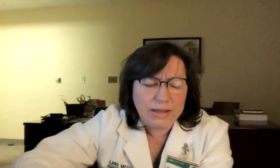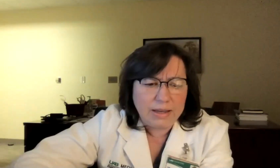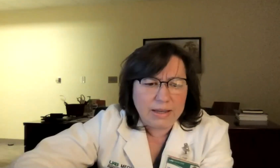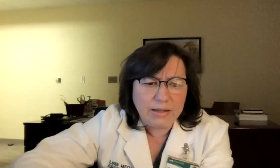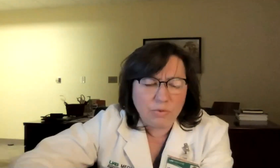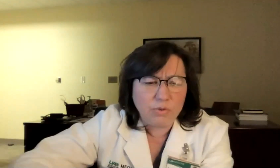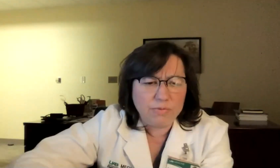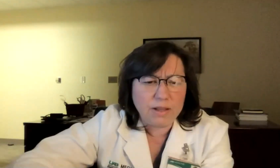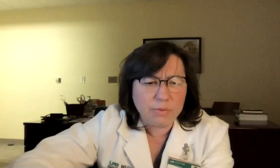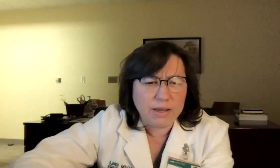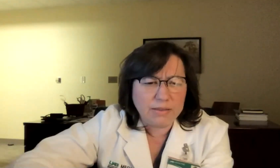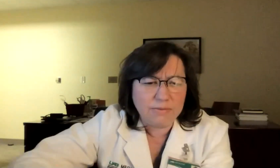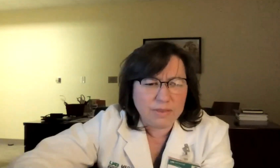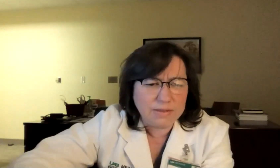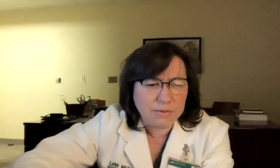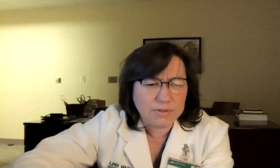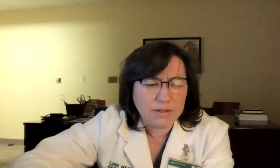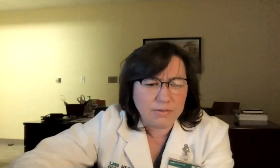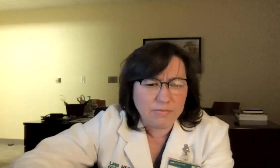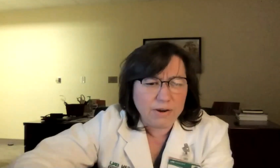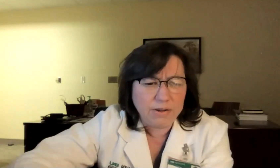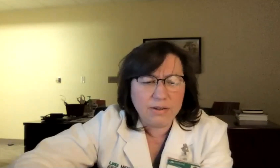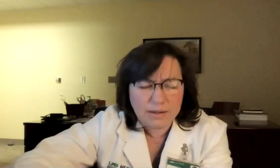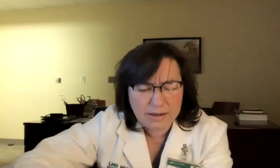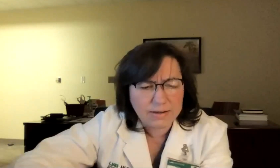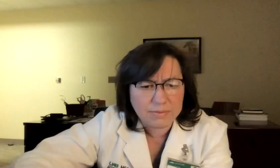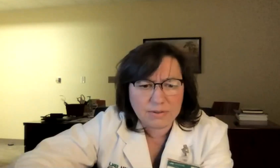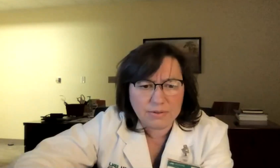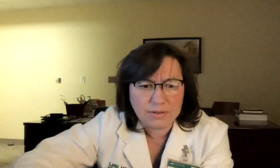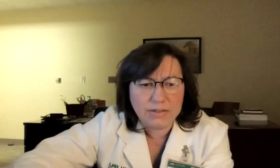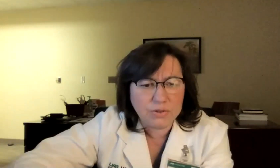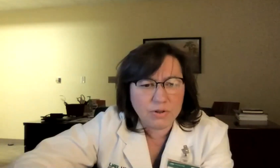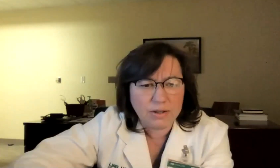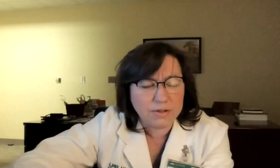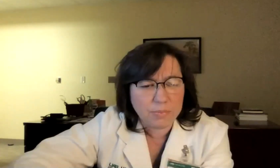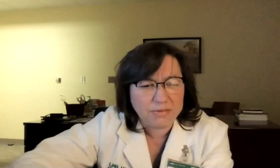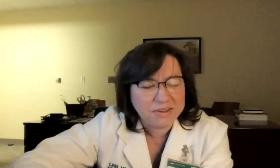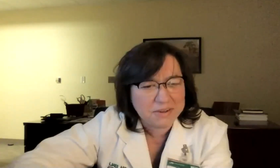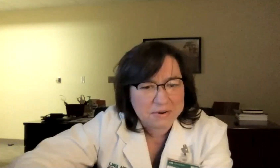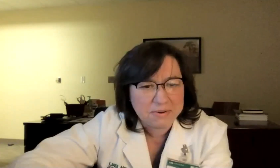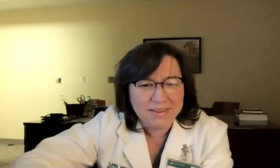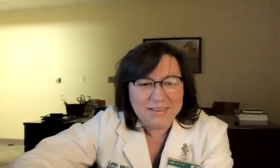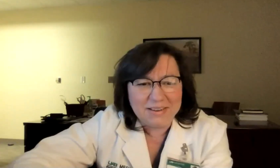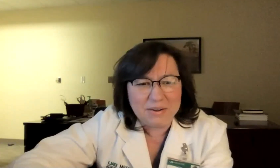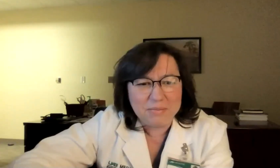and do we feel like we got the the sequencing very good yes absolutely it's good is it perfect no um